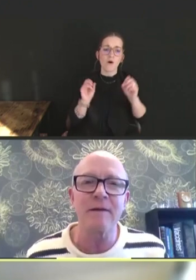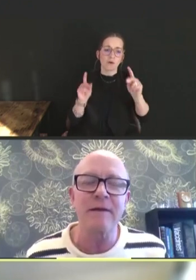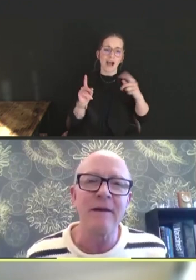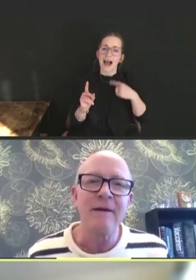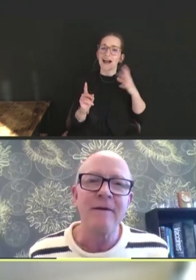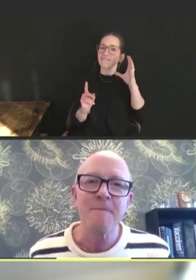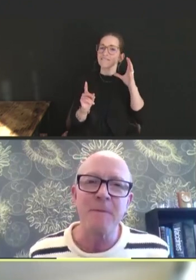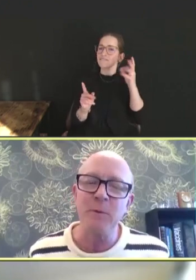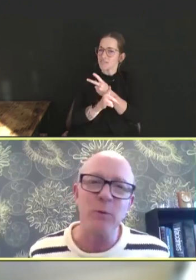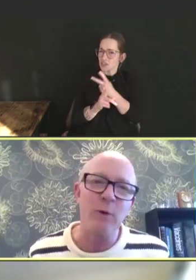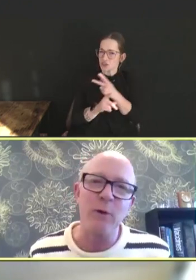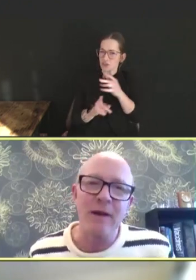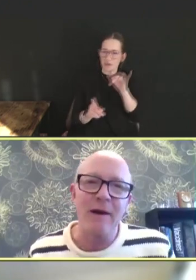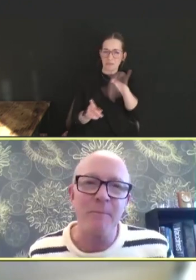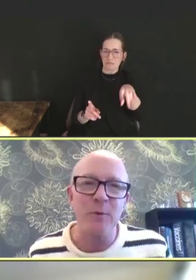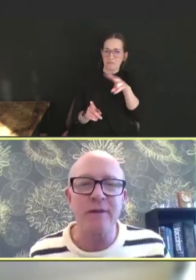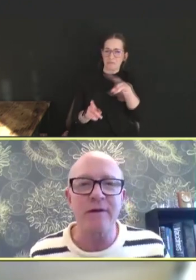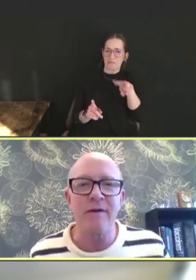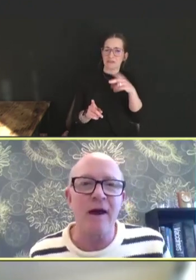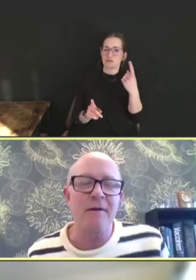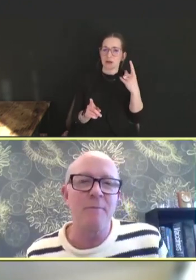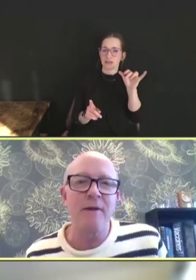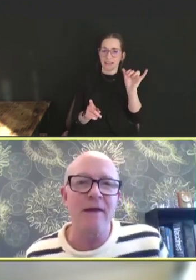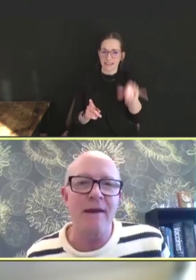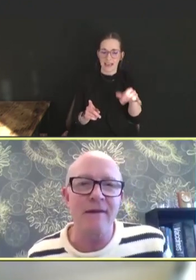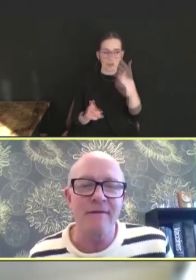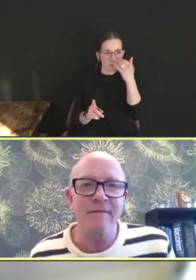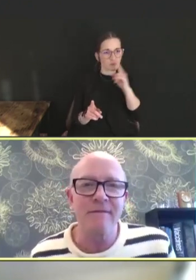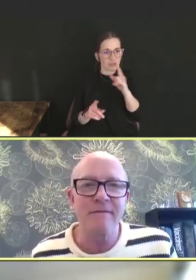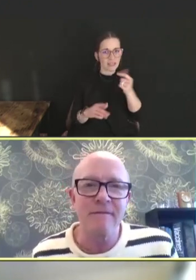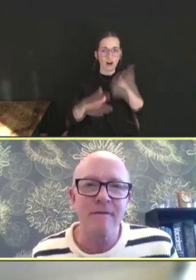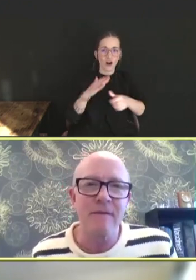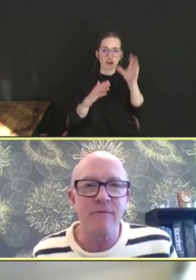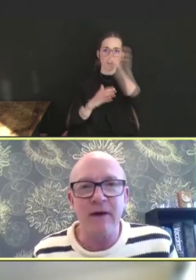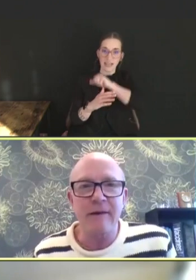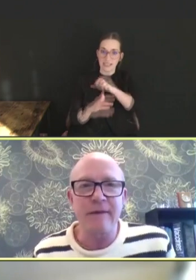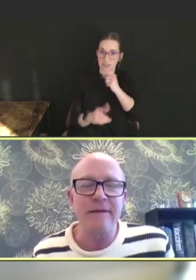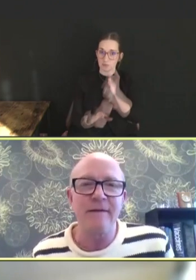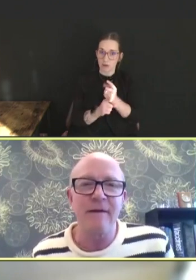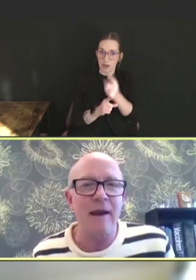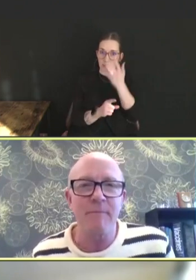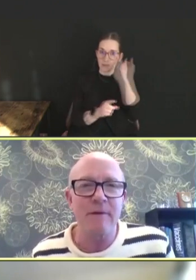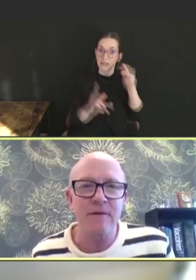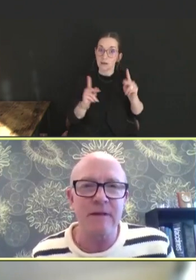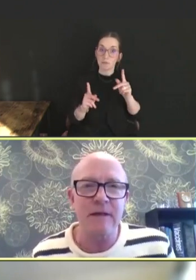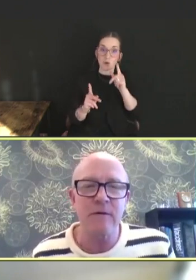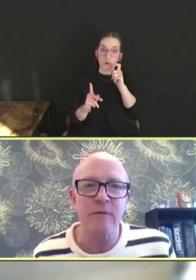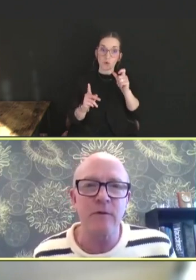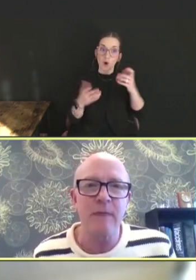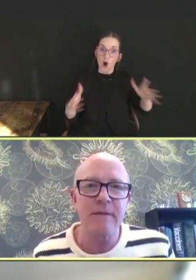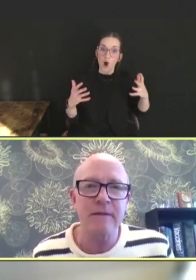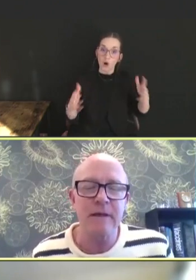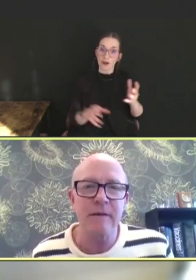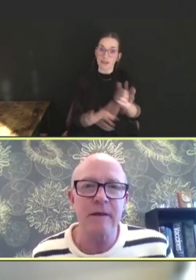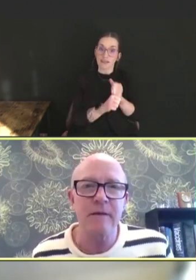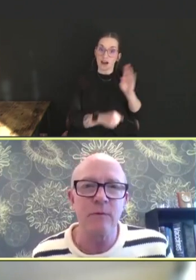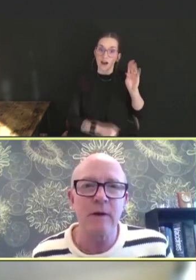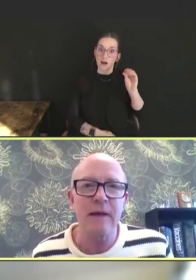Because people who already got boosted are not going to be getting the vaccine. And I'm just not sure if your method takes that into account.